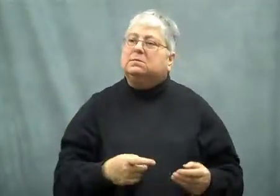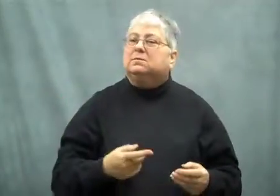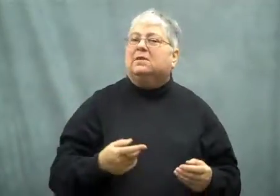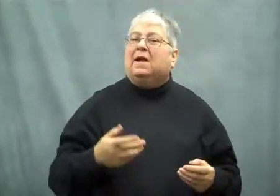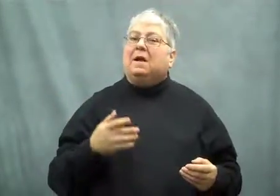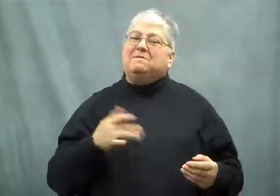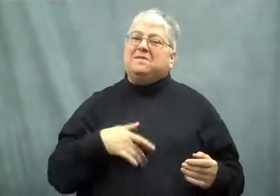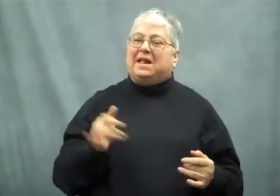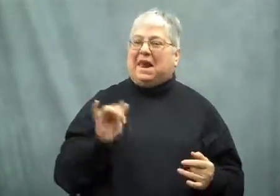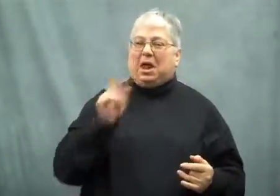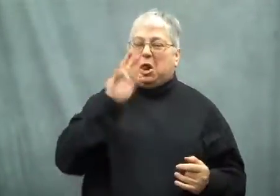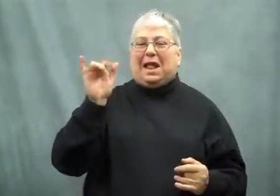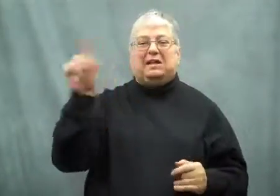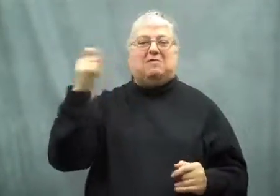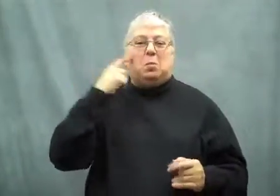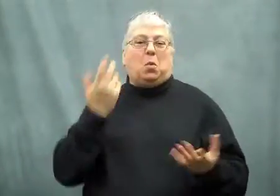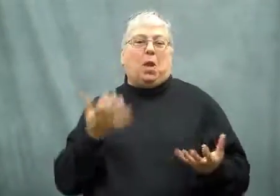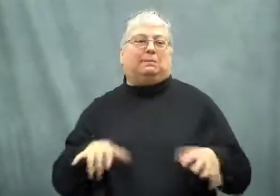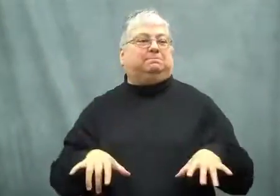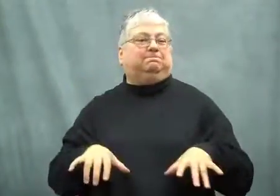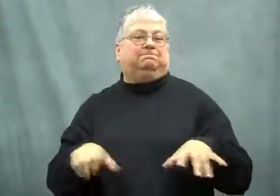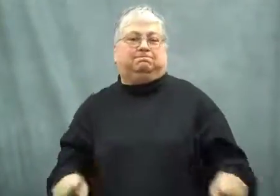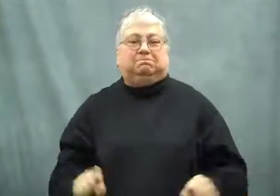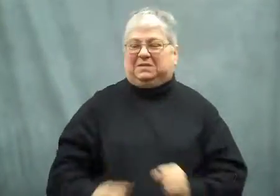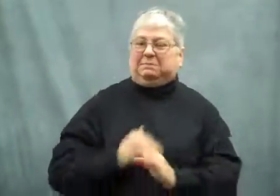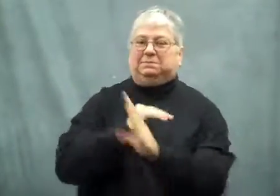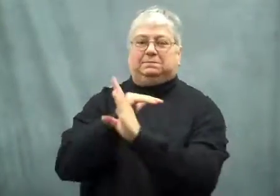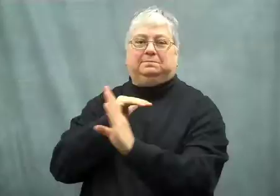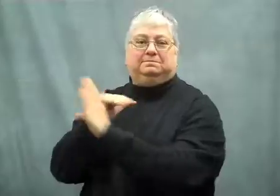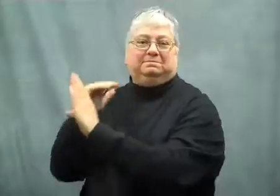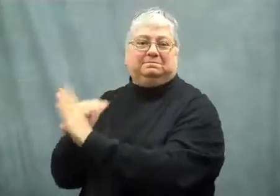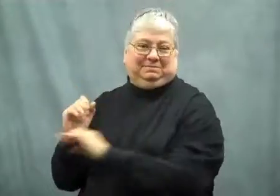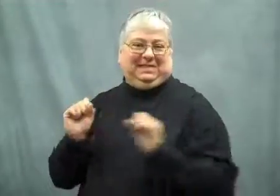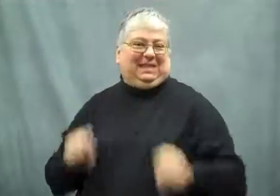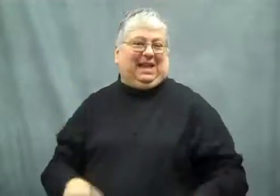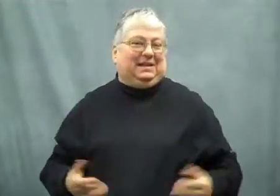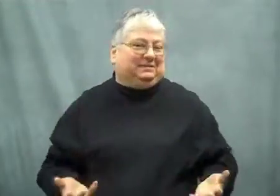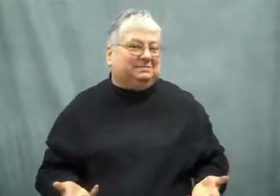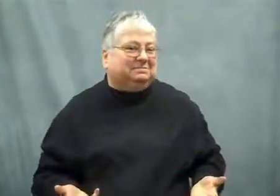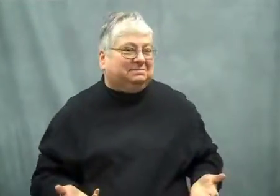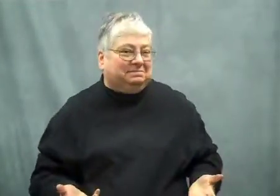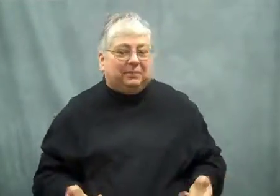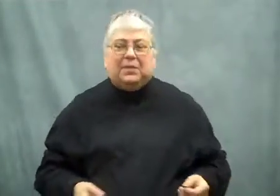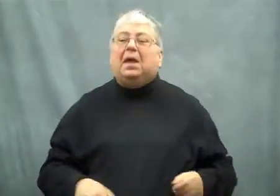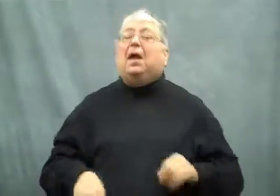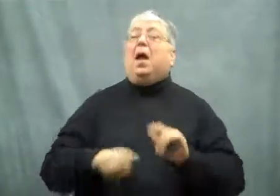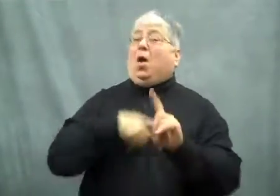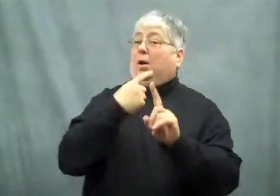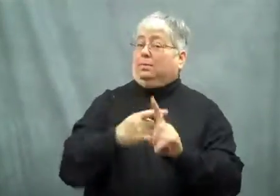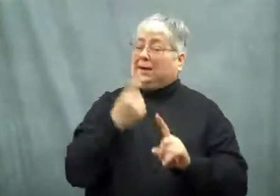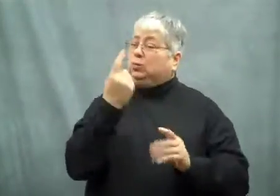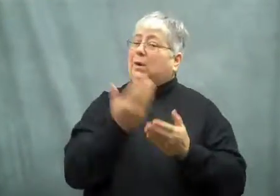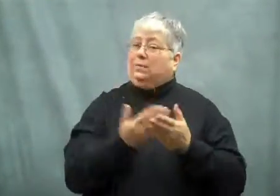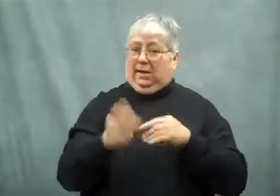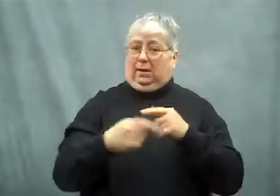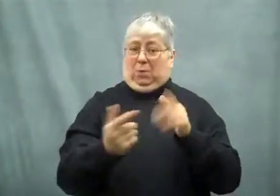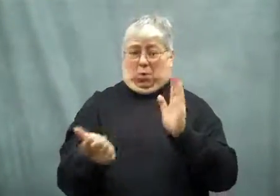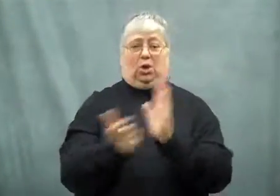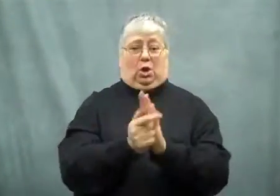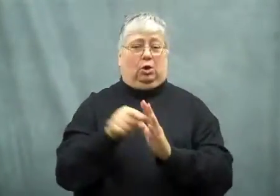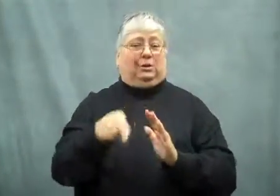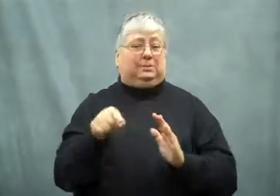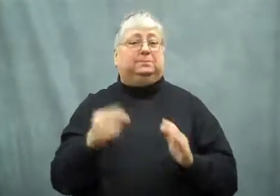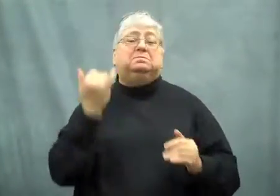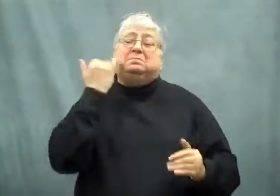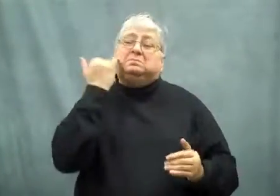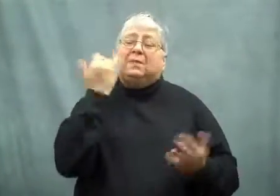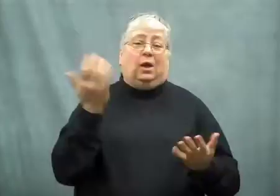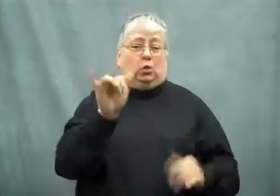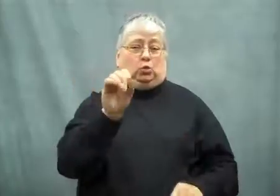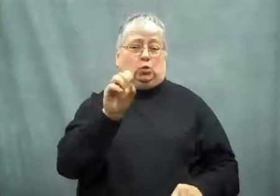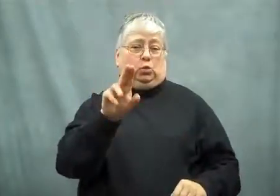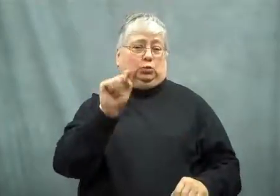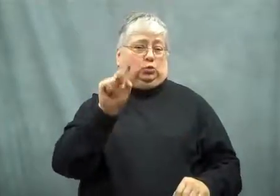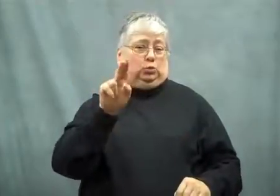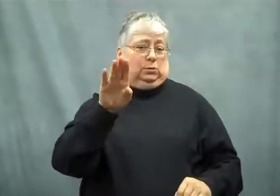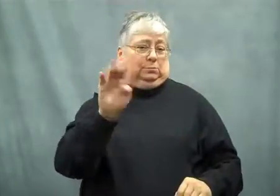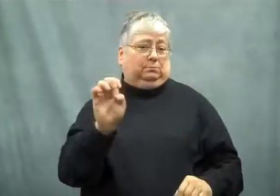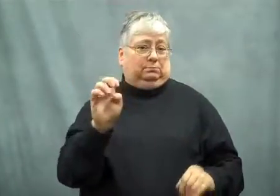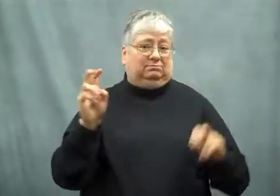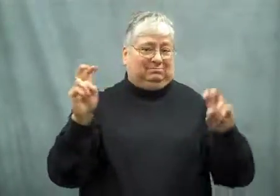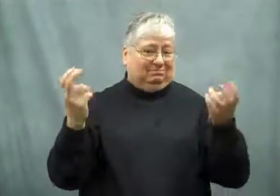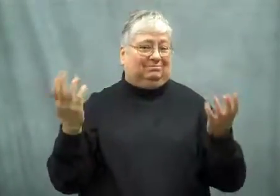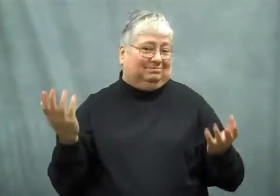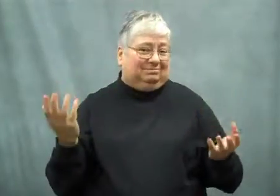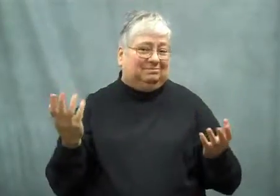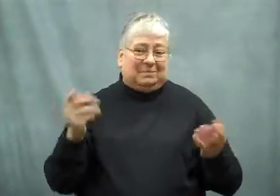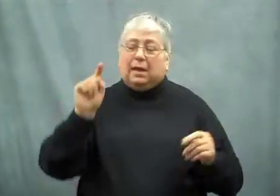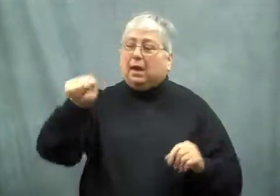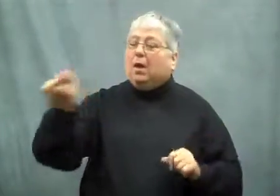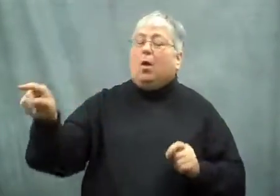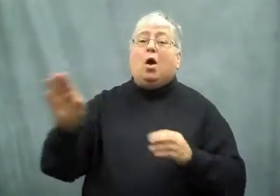Moore feels the government wants to take over the internet and prevent these things from happening.